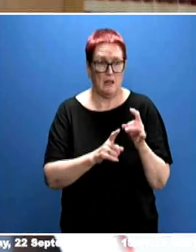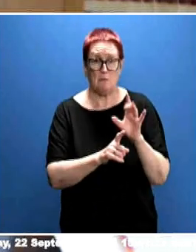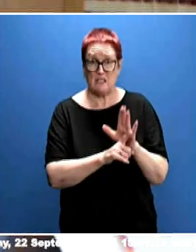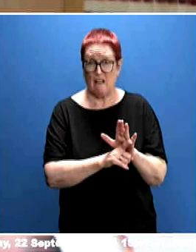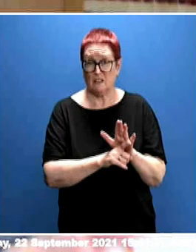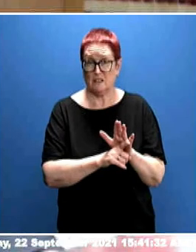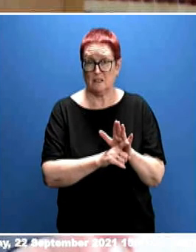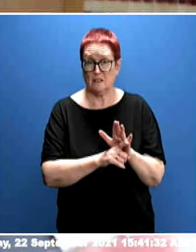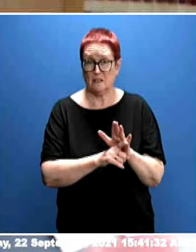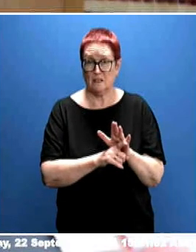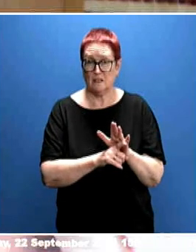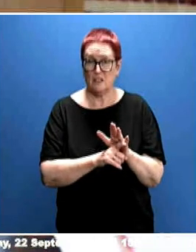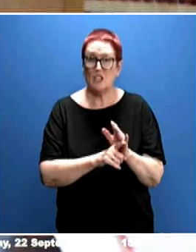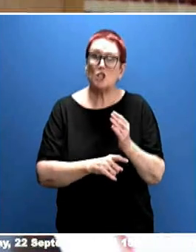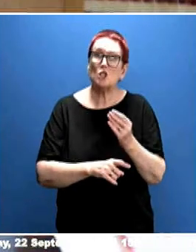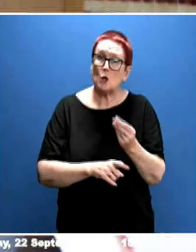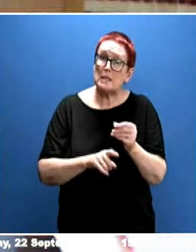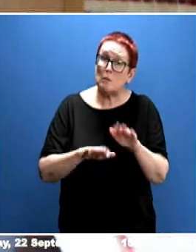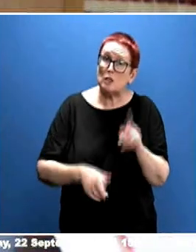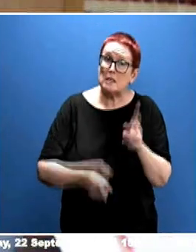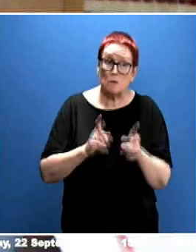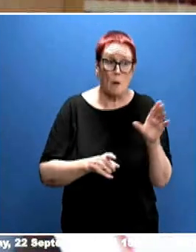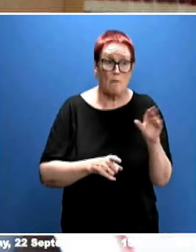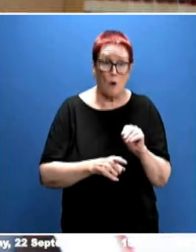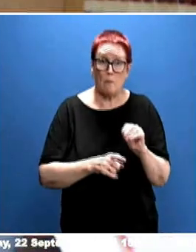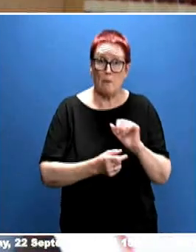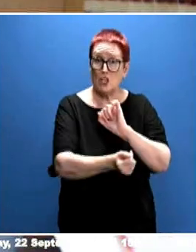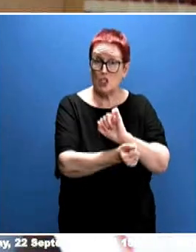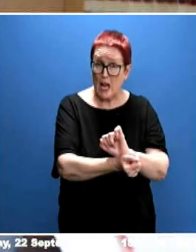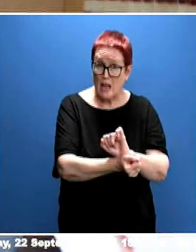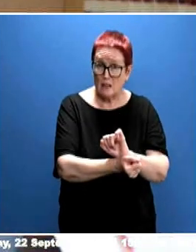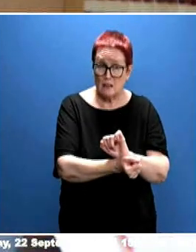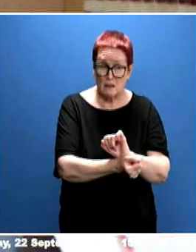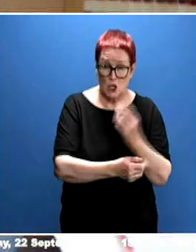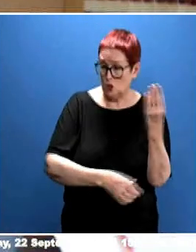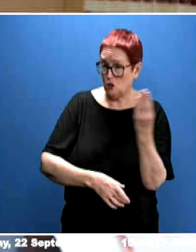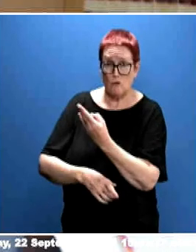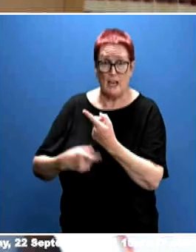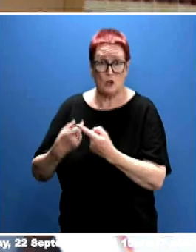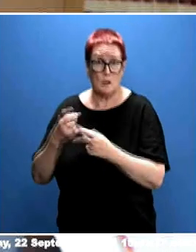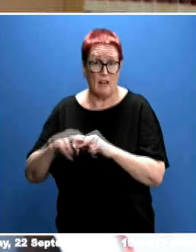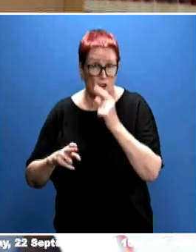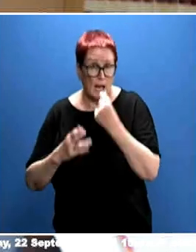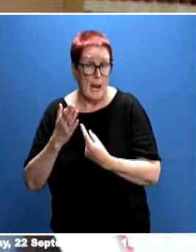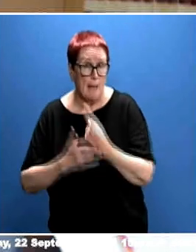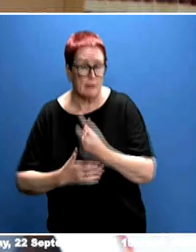So that's how some children can come from Banksia. You would understand, I assume, that bail orders are often made